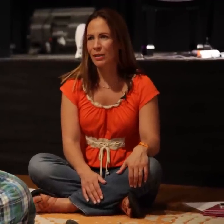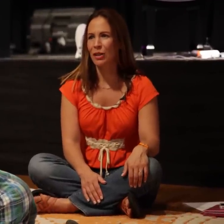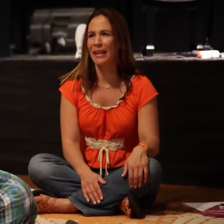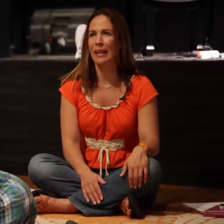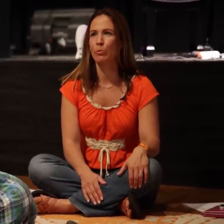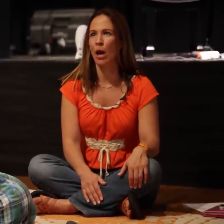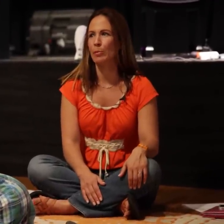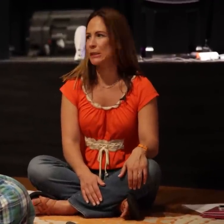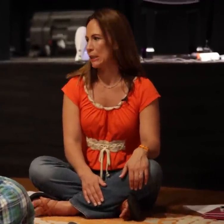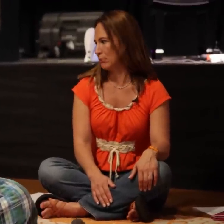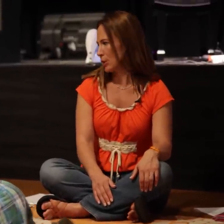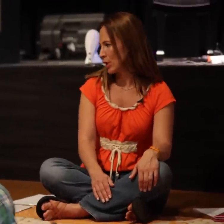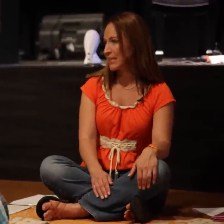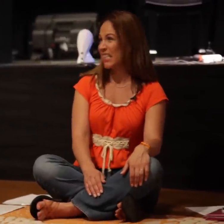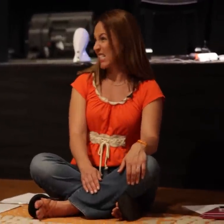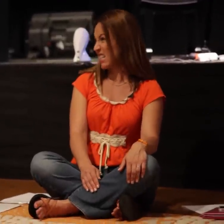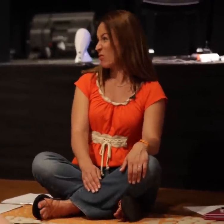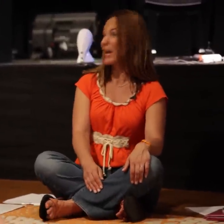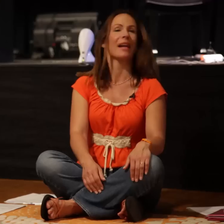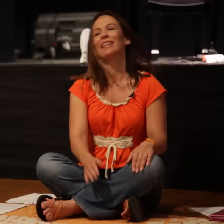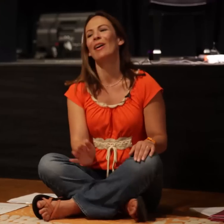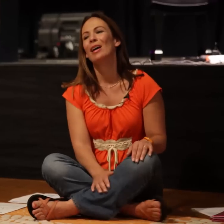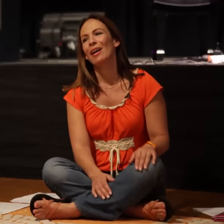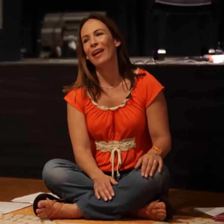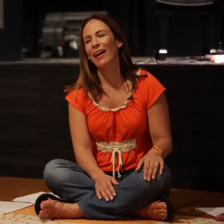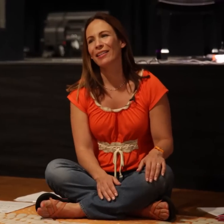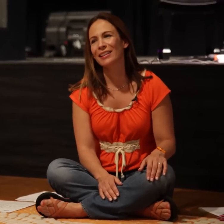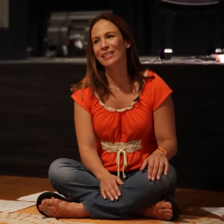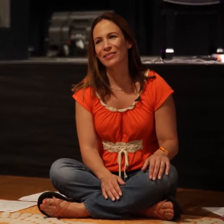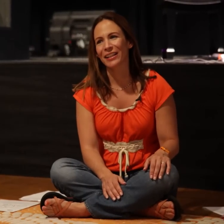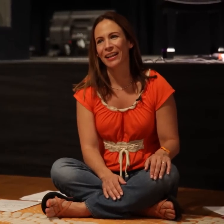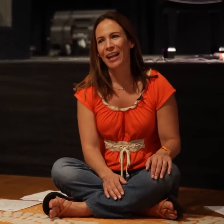You're like, "They probably did. Is your kid 16? We had it." That's so funny.